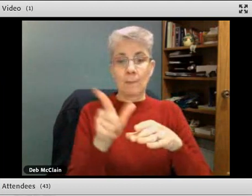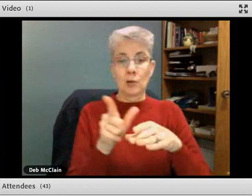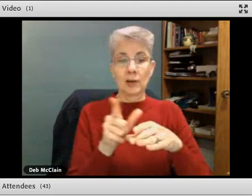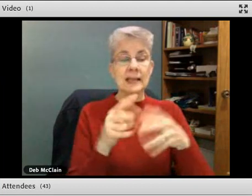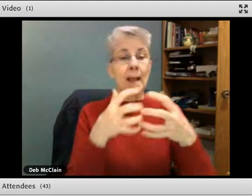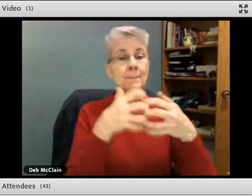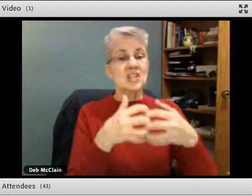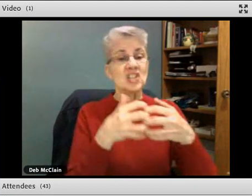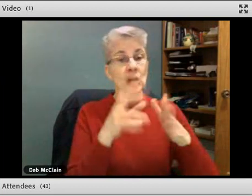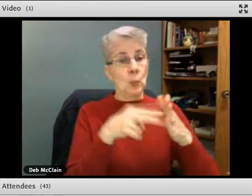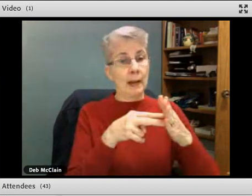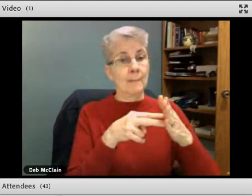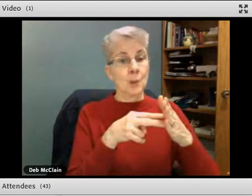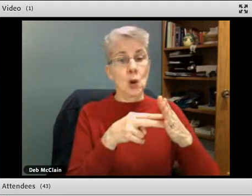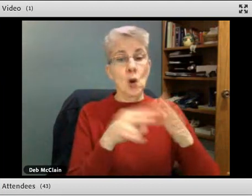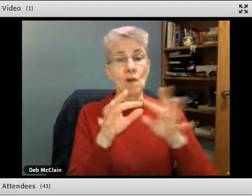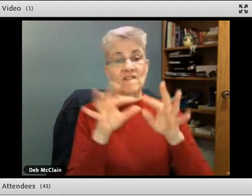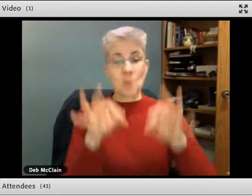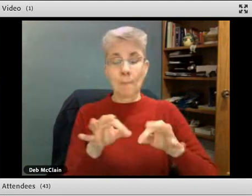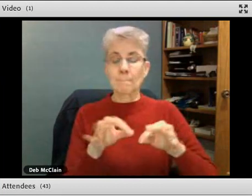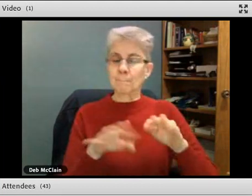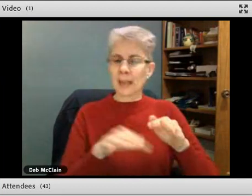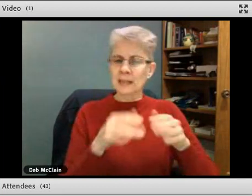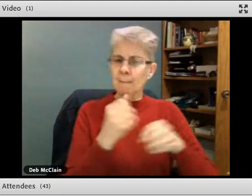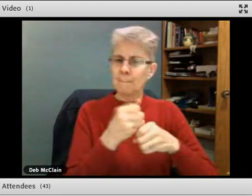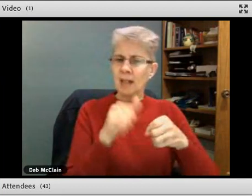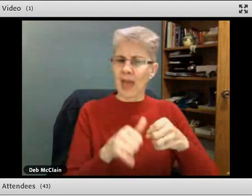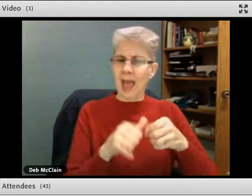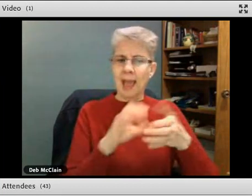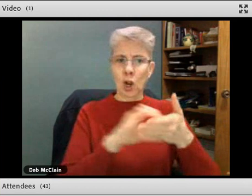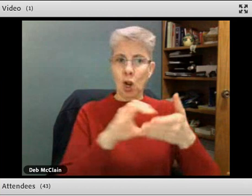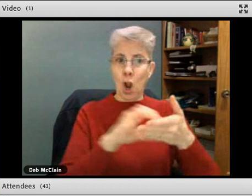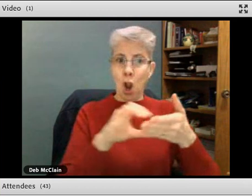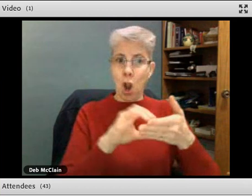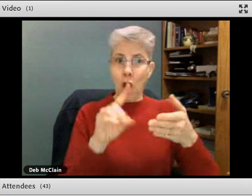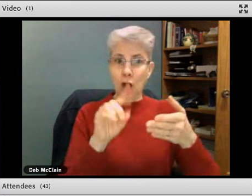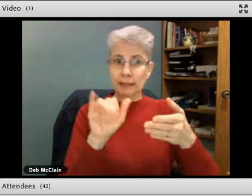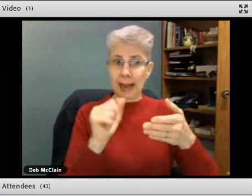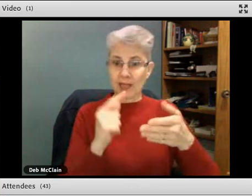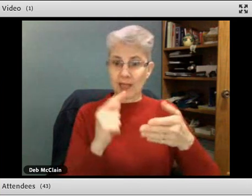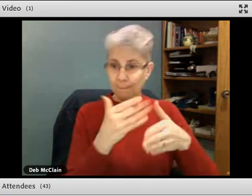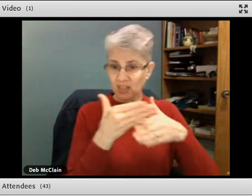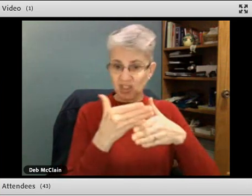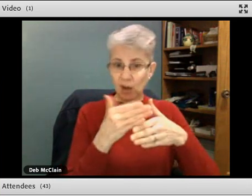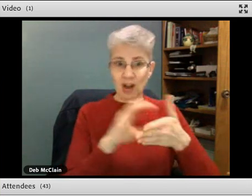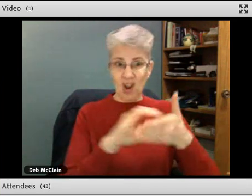They wanted to basically make this card data, the data they had been sharing on cards for all these decades,